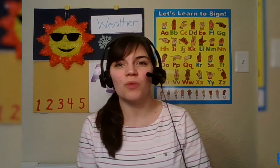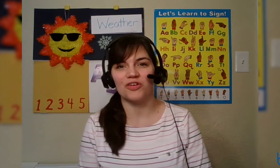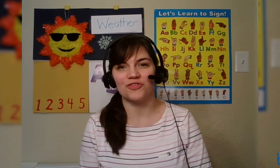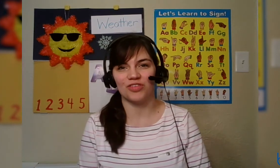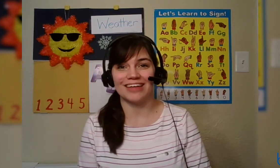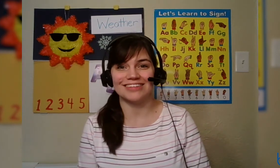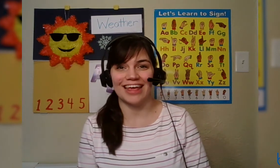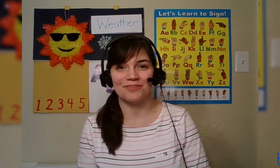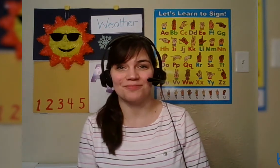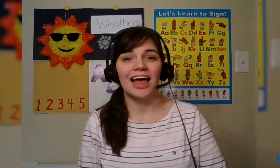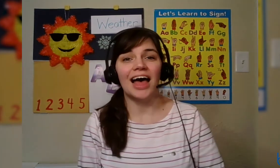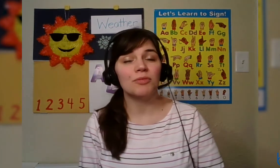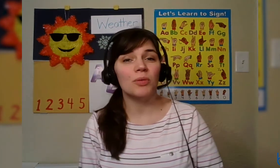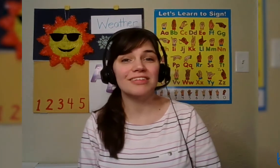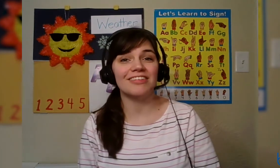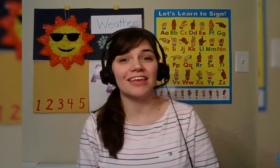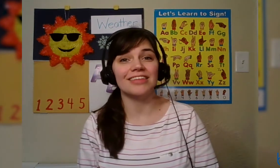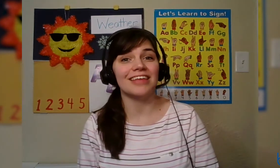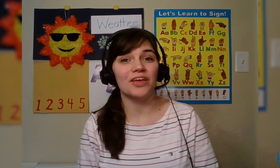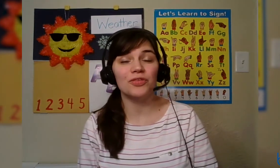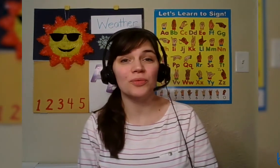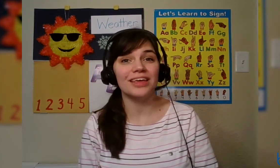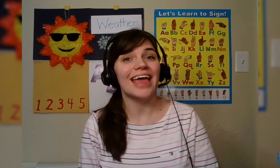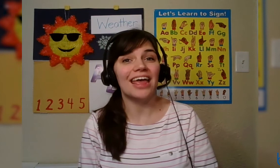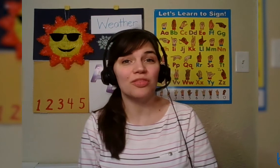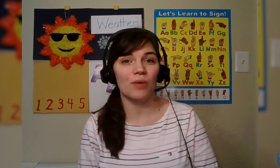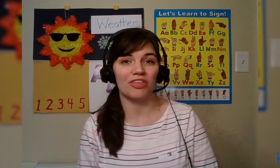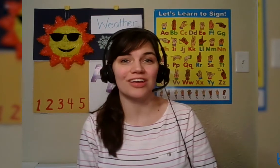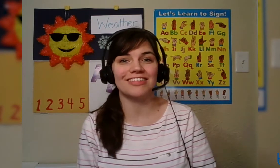weather for that day. I'm going to say the day of the week and the weather in